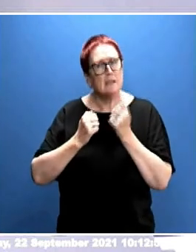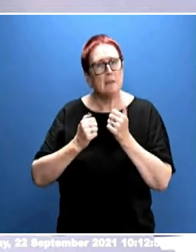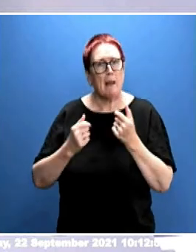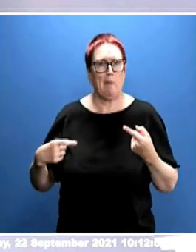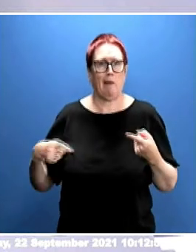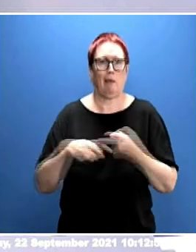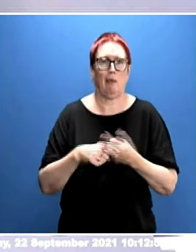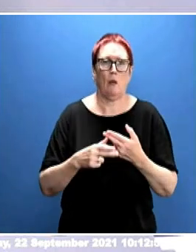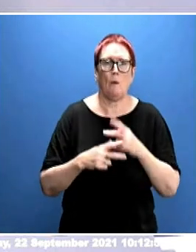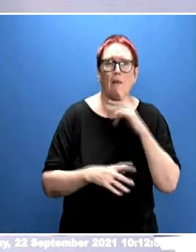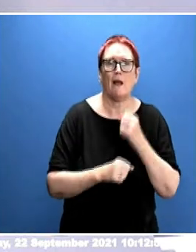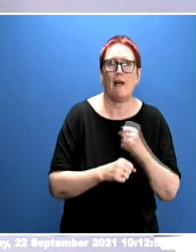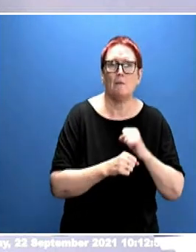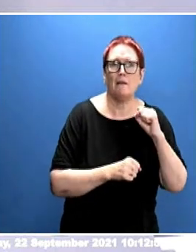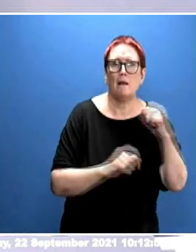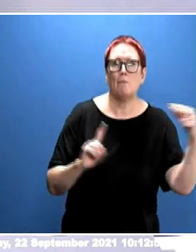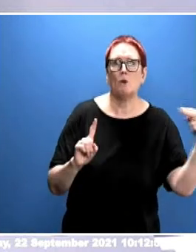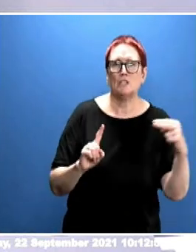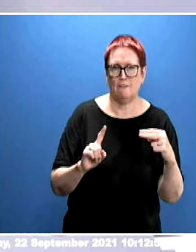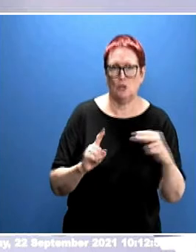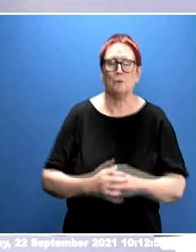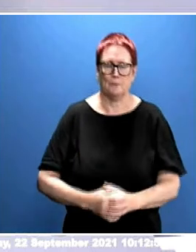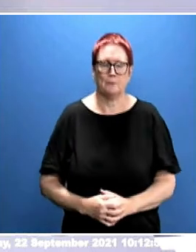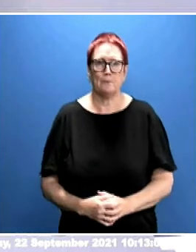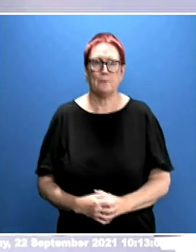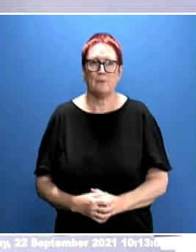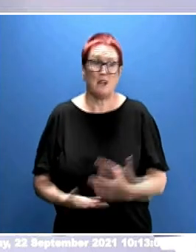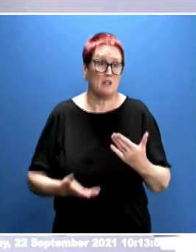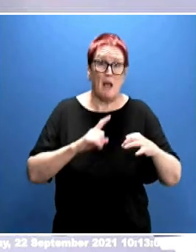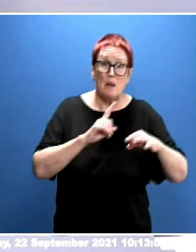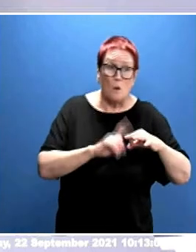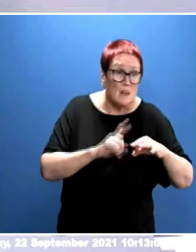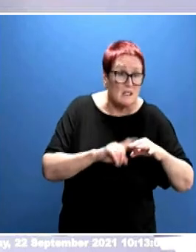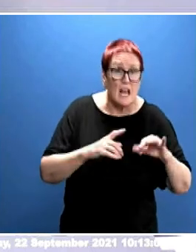by whichever the represented party might be -- Yes. so it might be Queensland, or it may be the Commonwealth